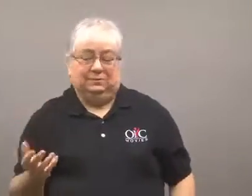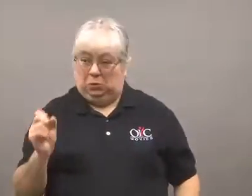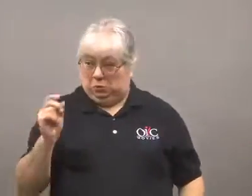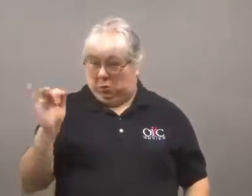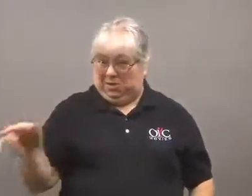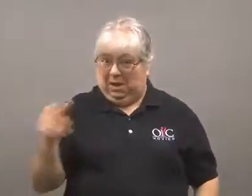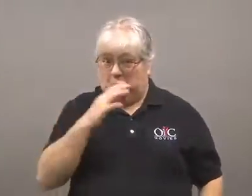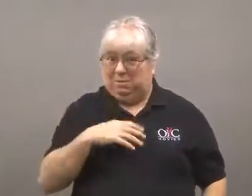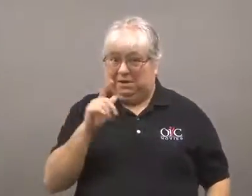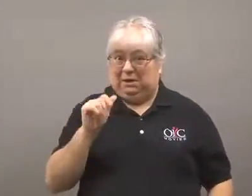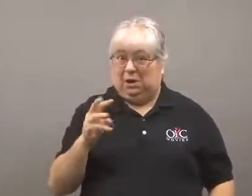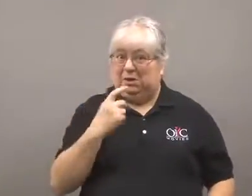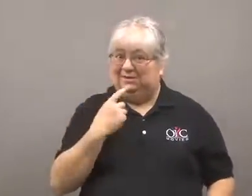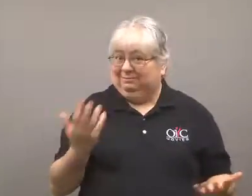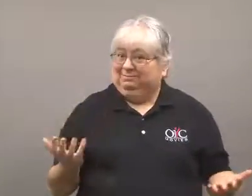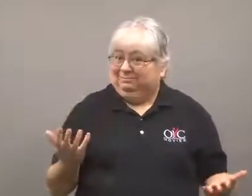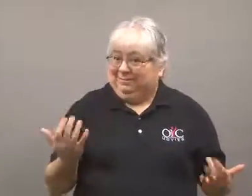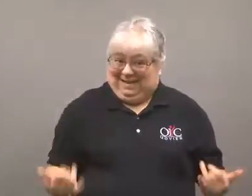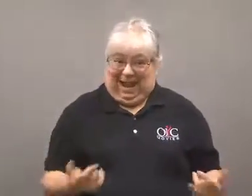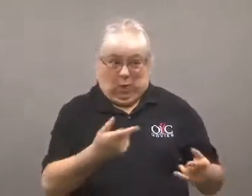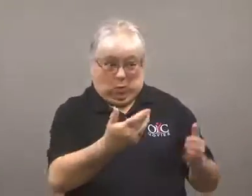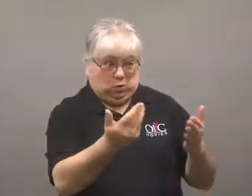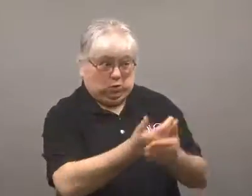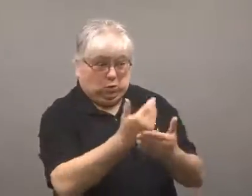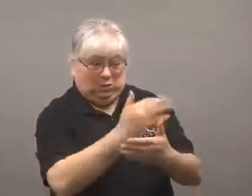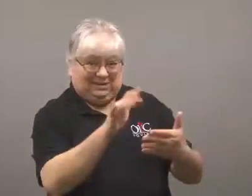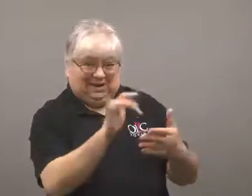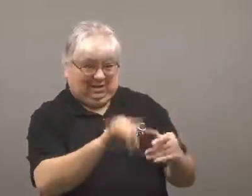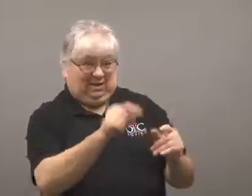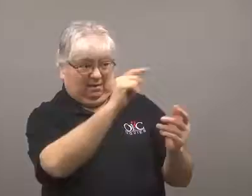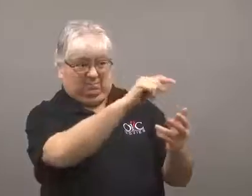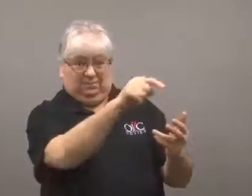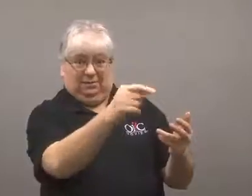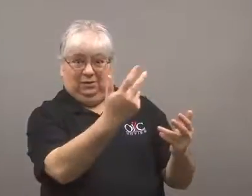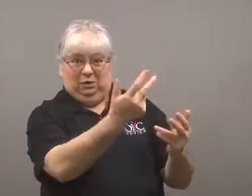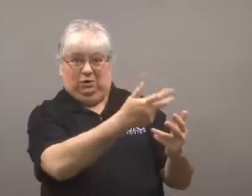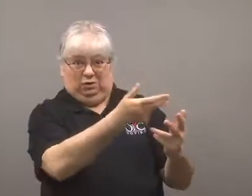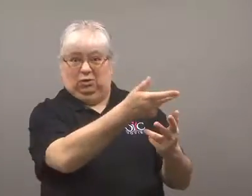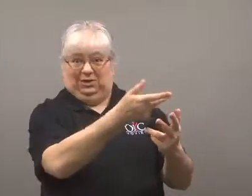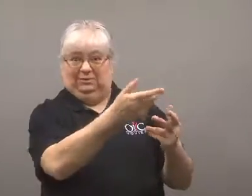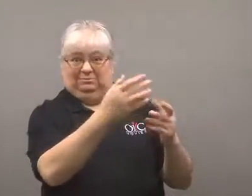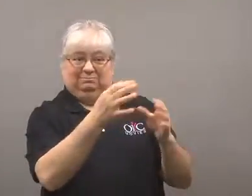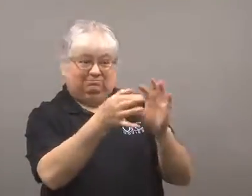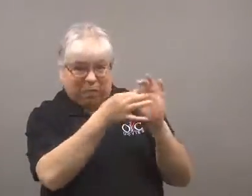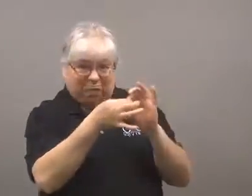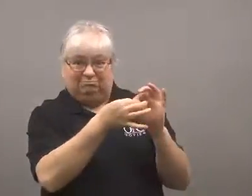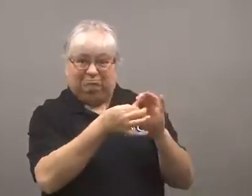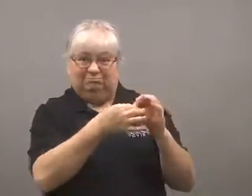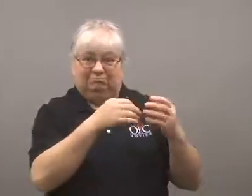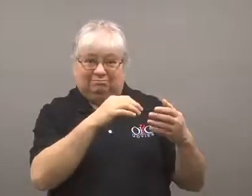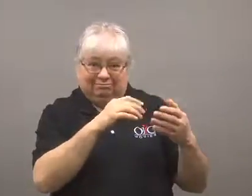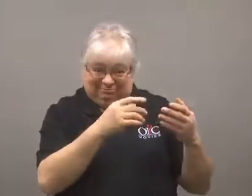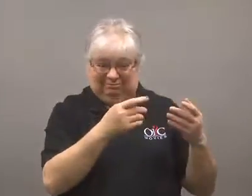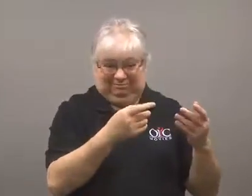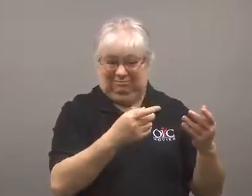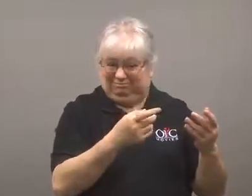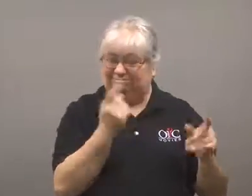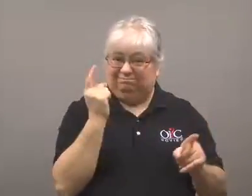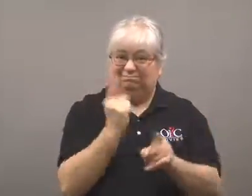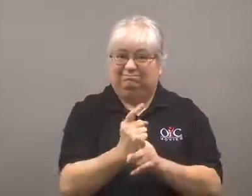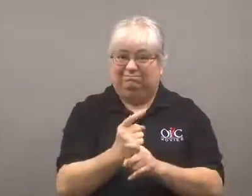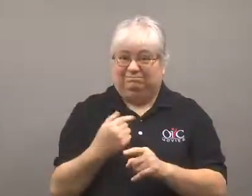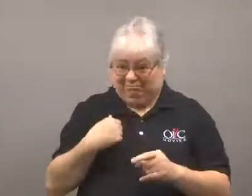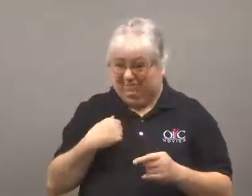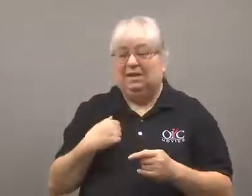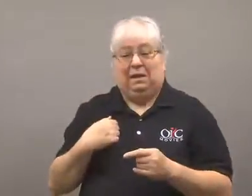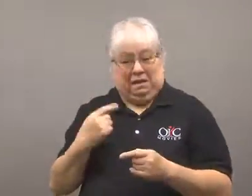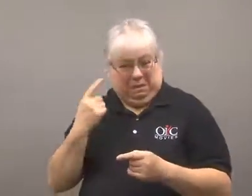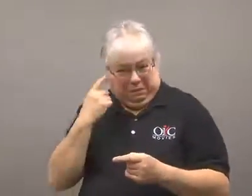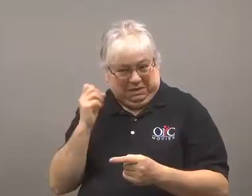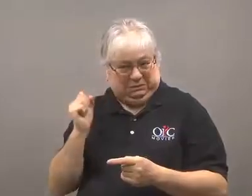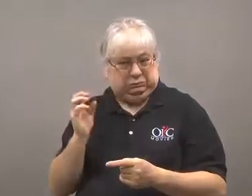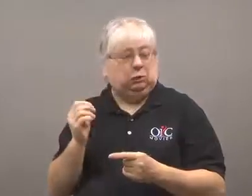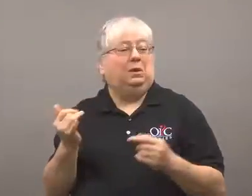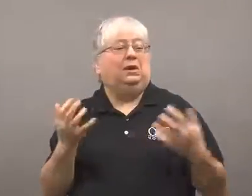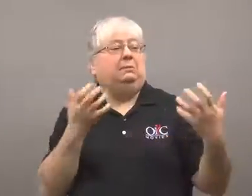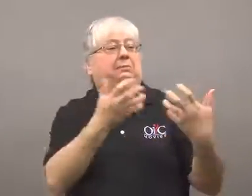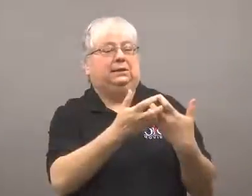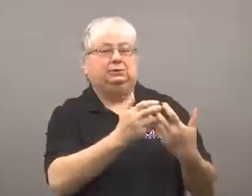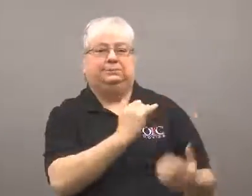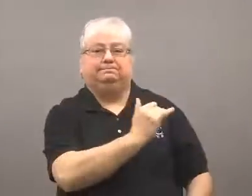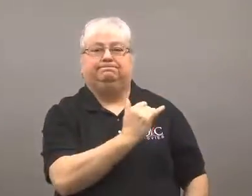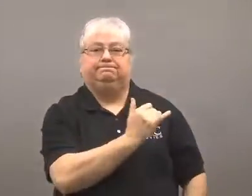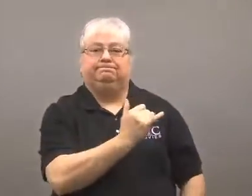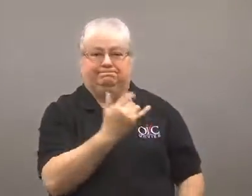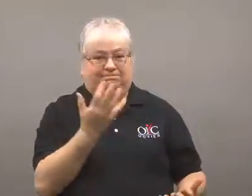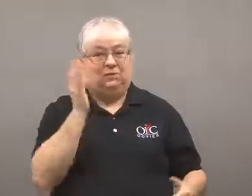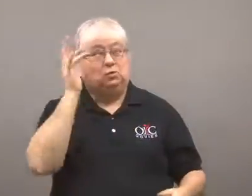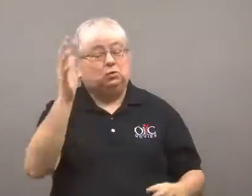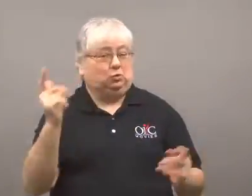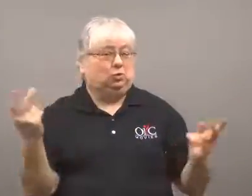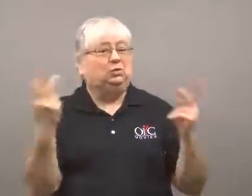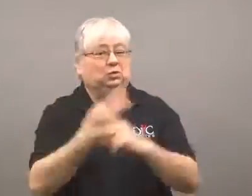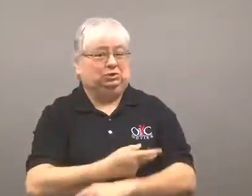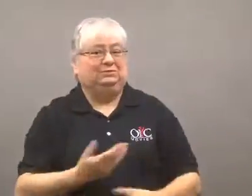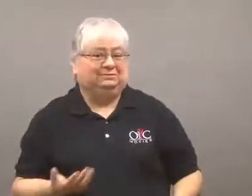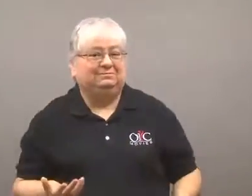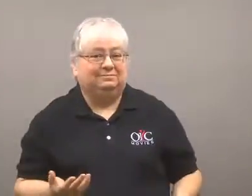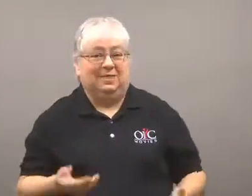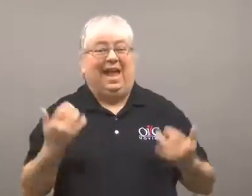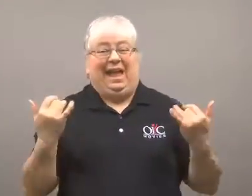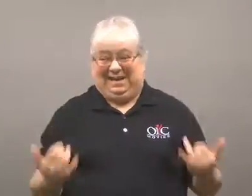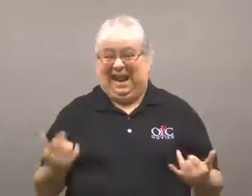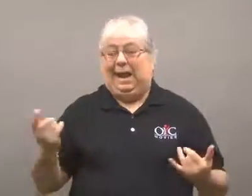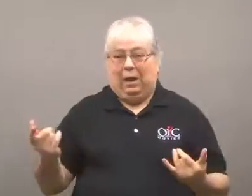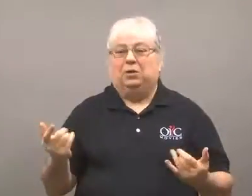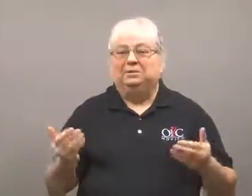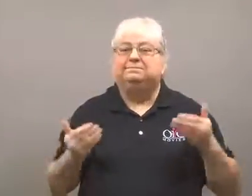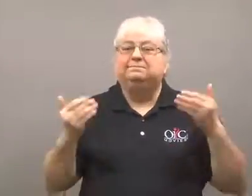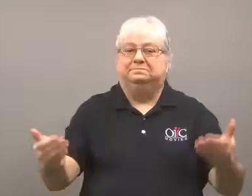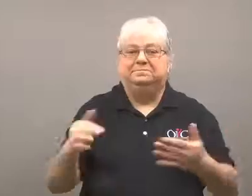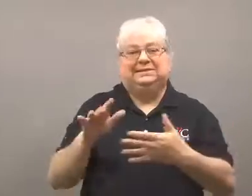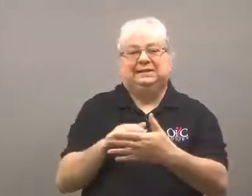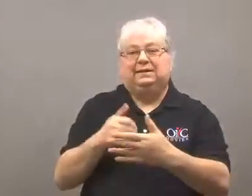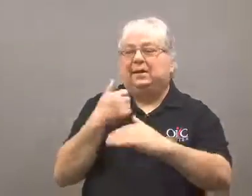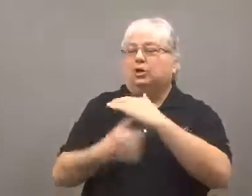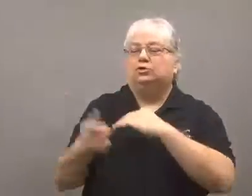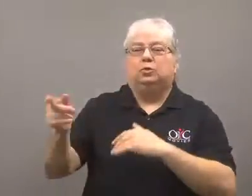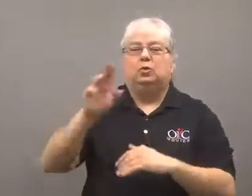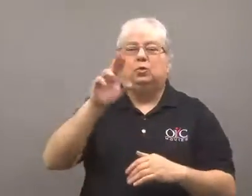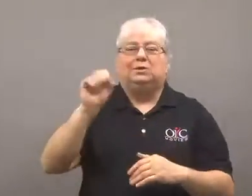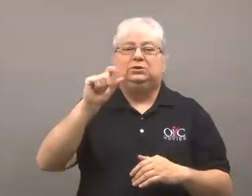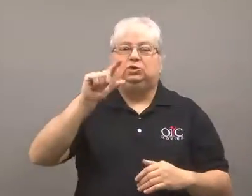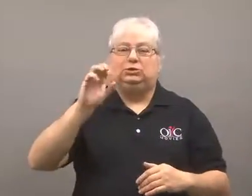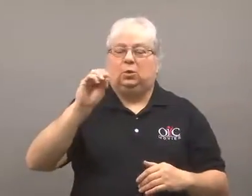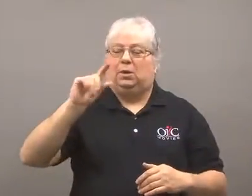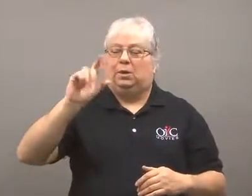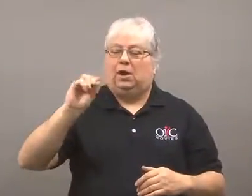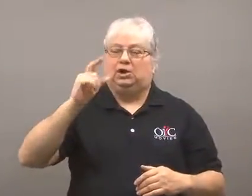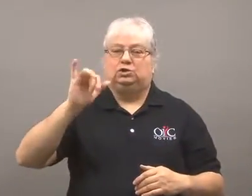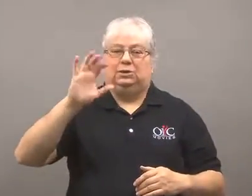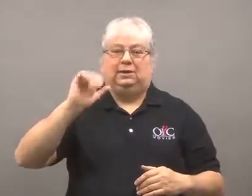She says the new study supports their conclusions that a megadrought is coming.